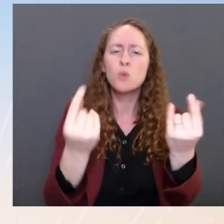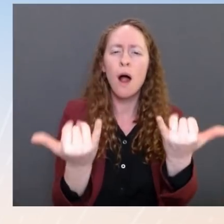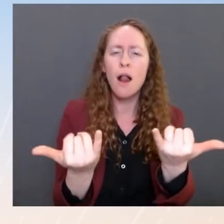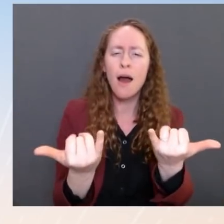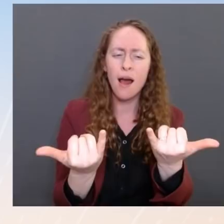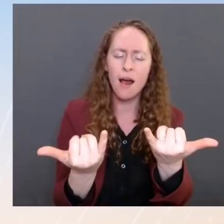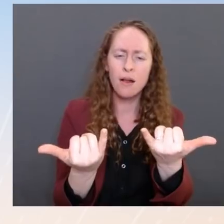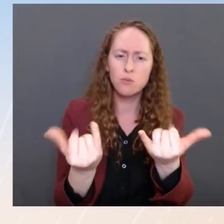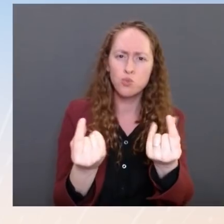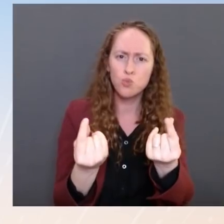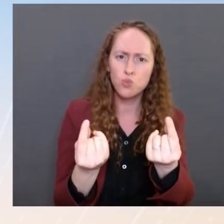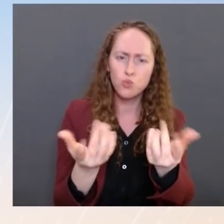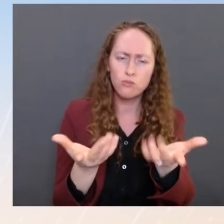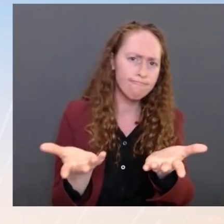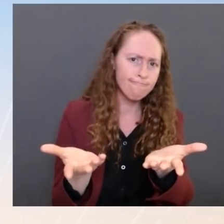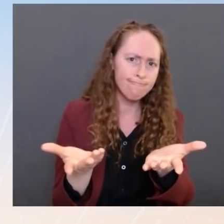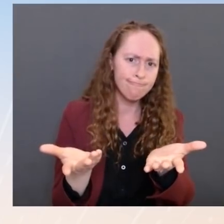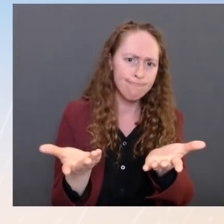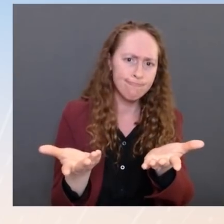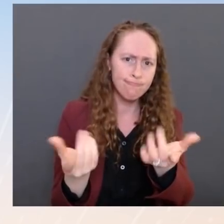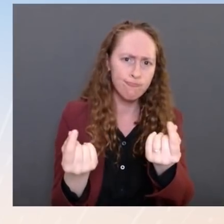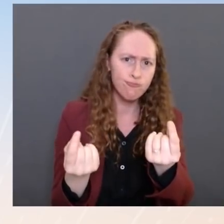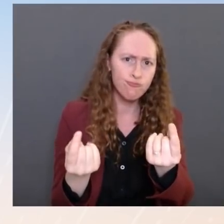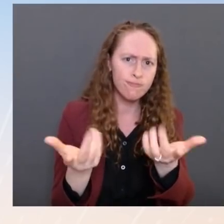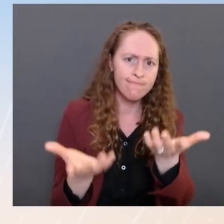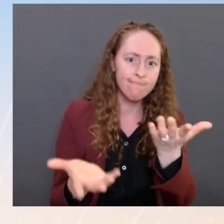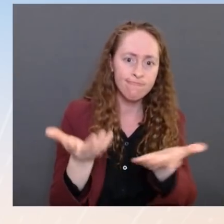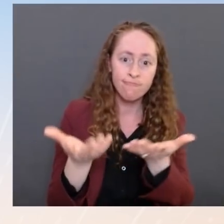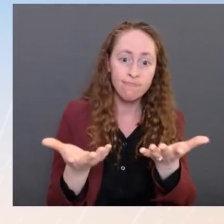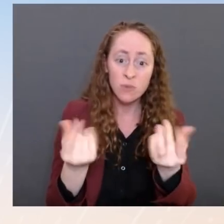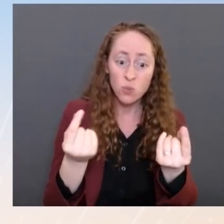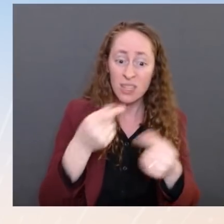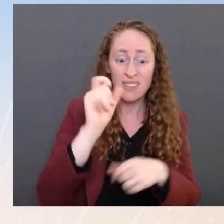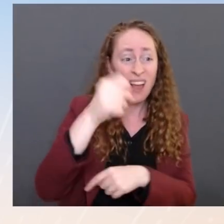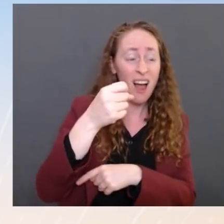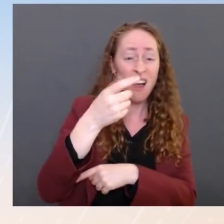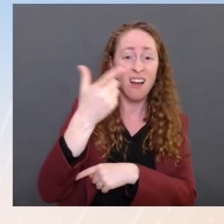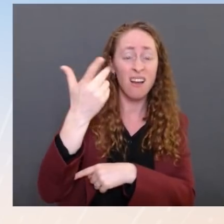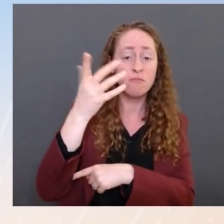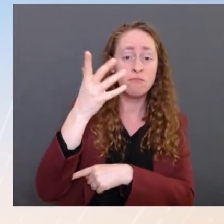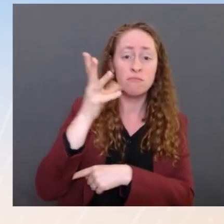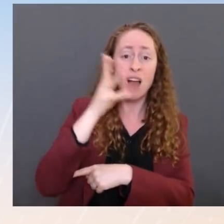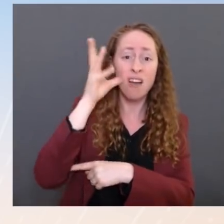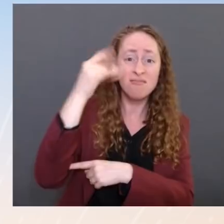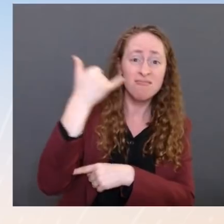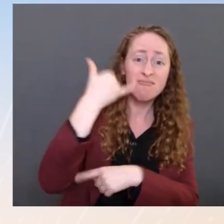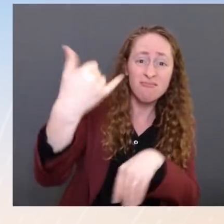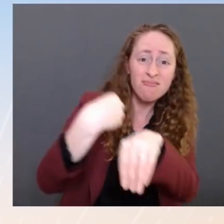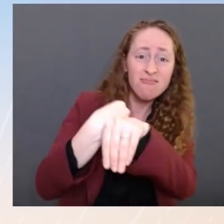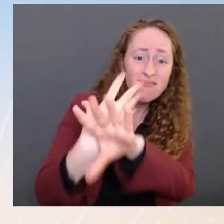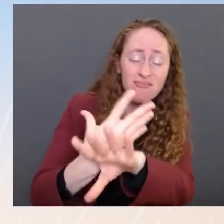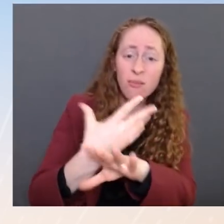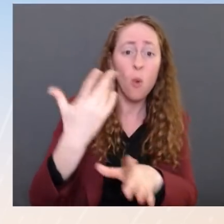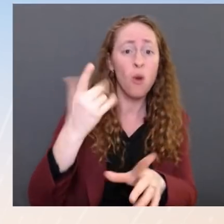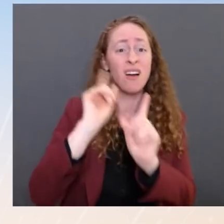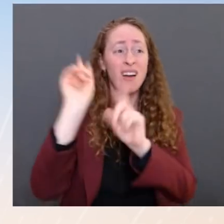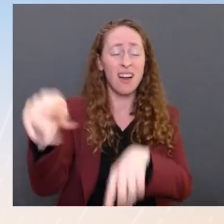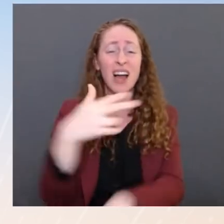Is there a hotline that they can call? Should they take a baby to the hospital? What should they do? Ms. Psaki: Well, I would say those are important